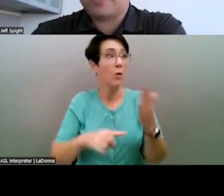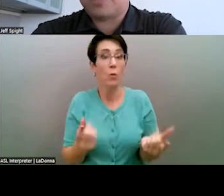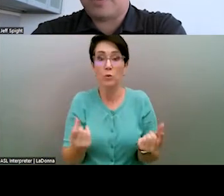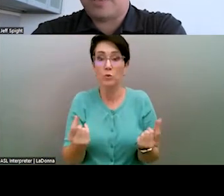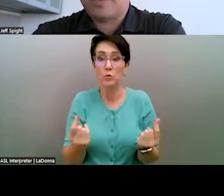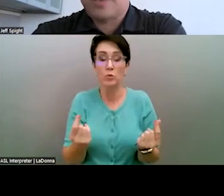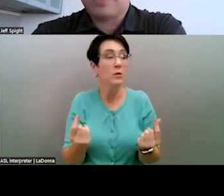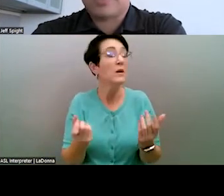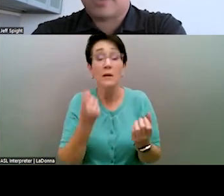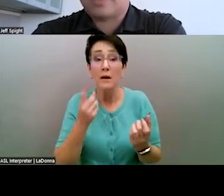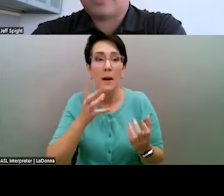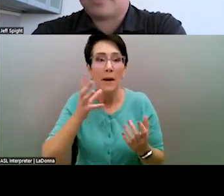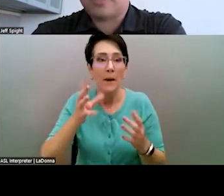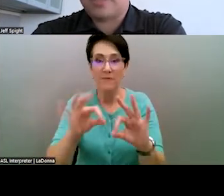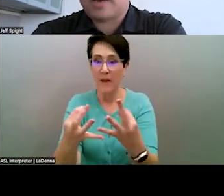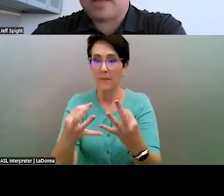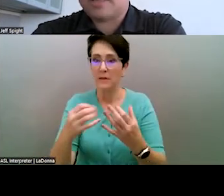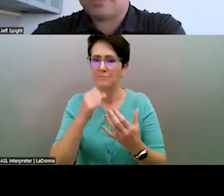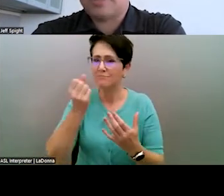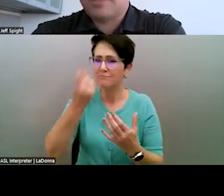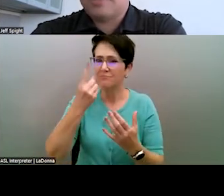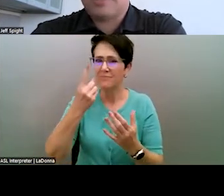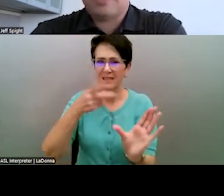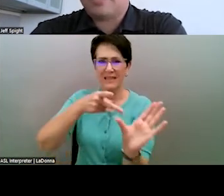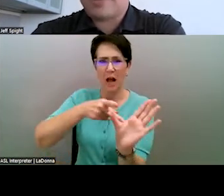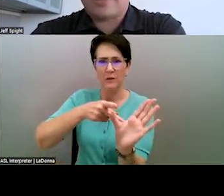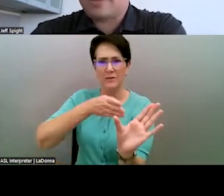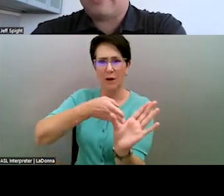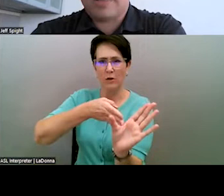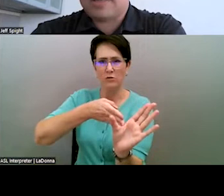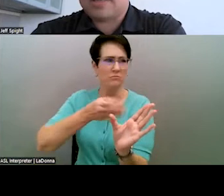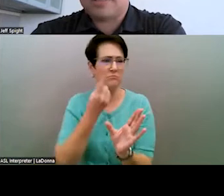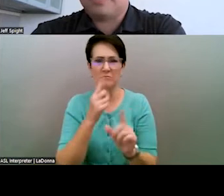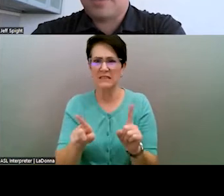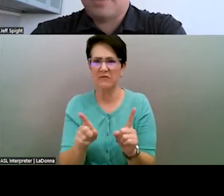BETWEEN A PSYCHIATRIST AND PSYCHOLOGIST. THEY DON'T KNOW HOW TO NAVIGATE THE SYSTEM.